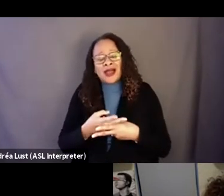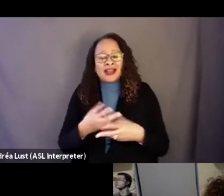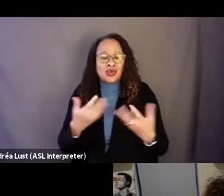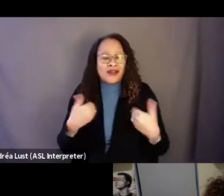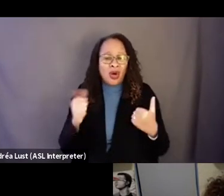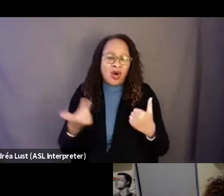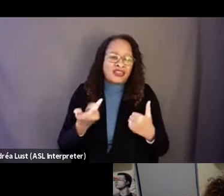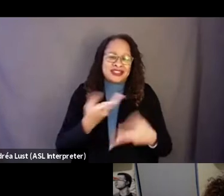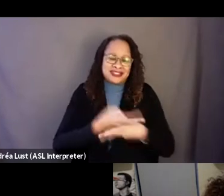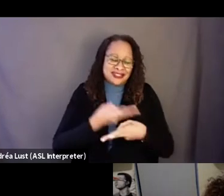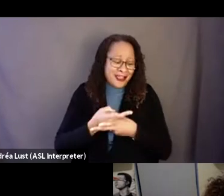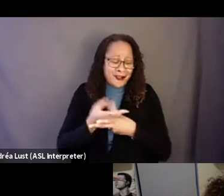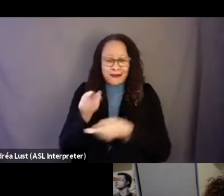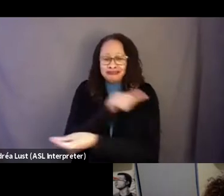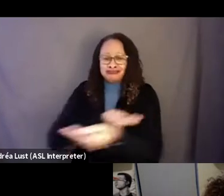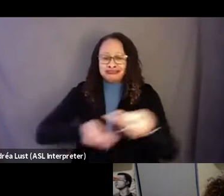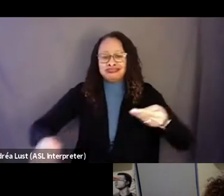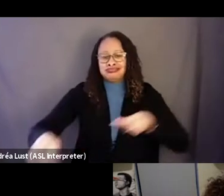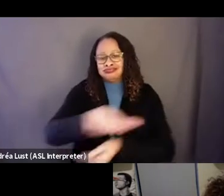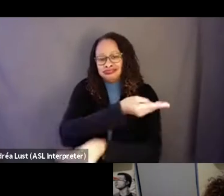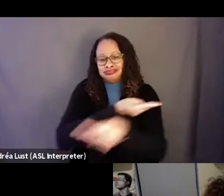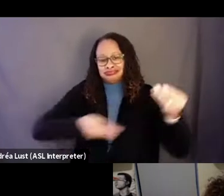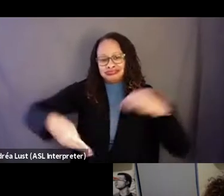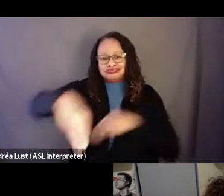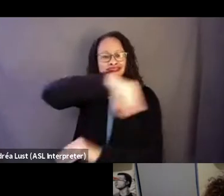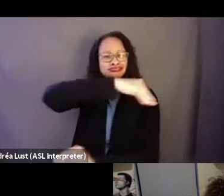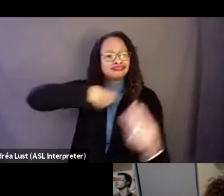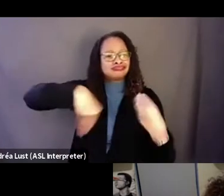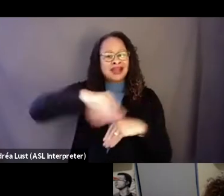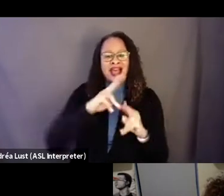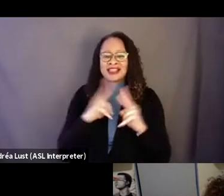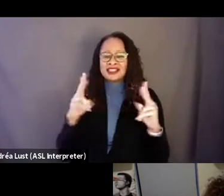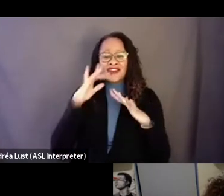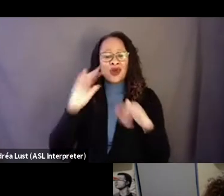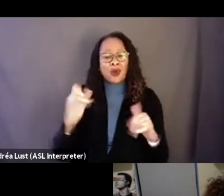And for me, that is a very hopeful thing. And it reminds me again of,